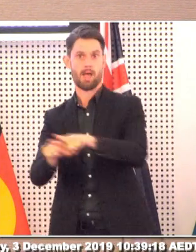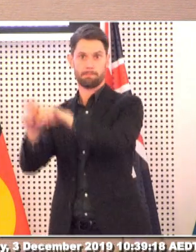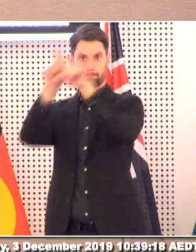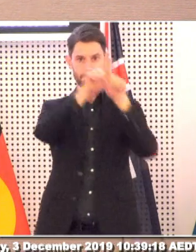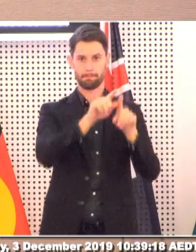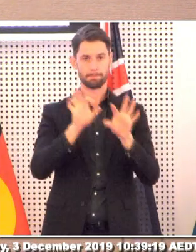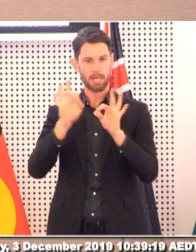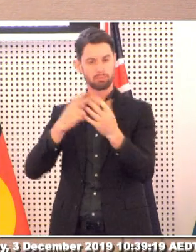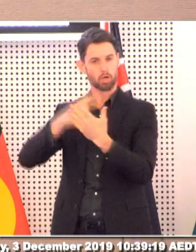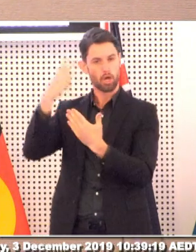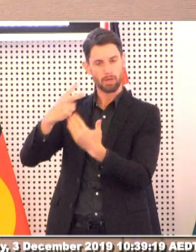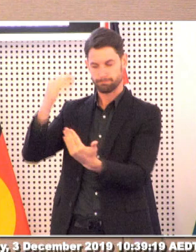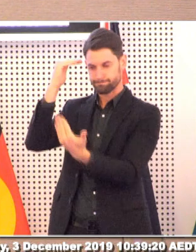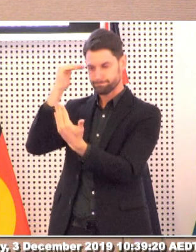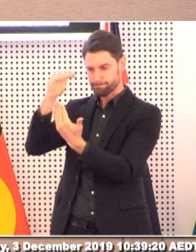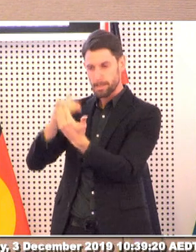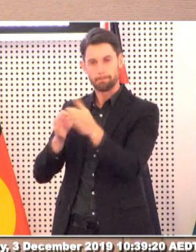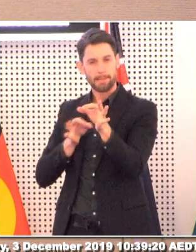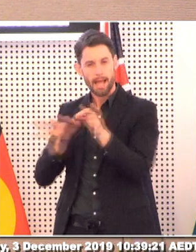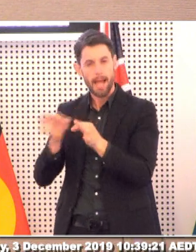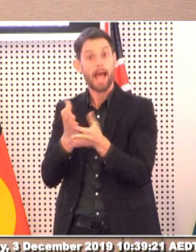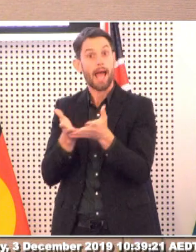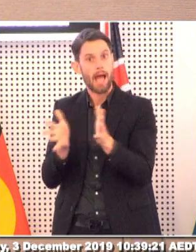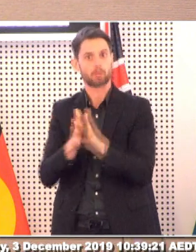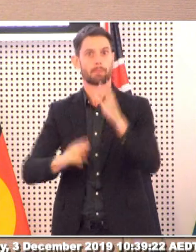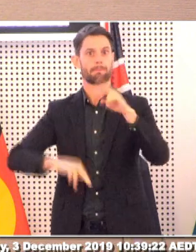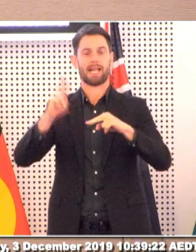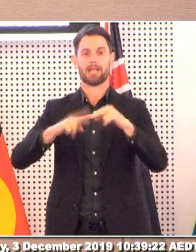affordable housing, and I’m talking at the scale of 100,000 new homes.